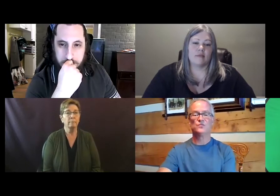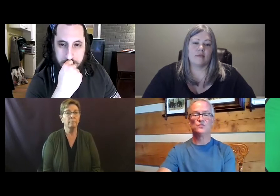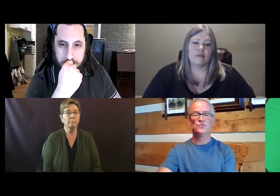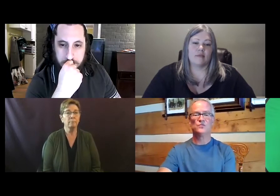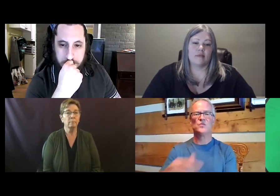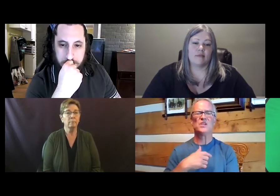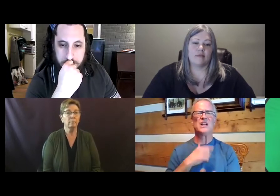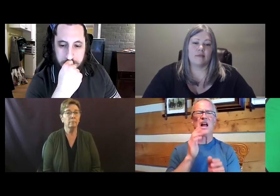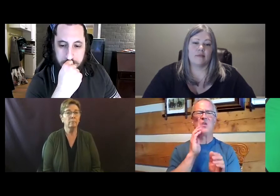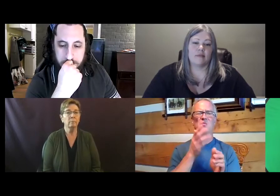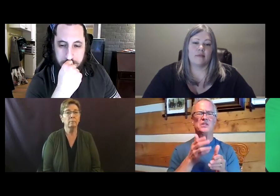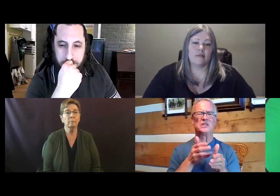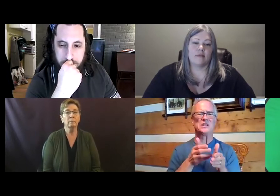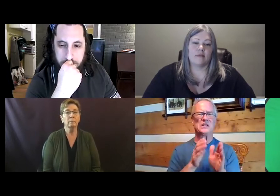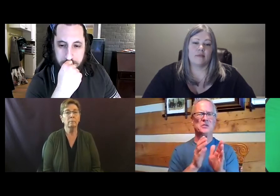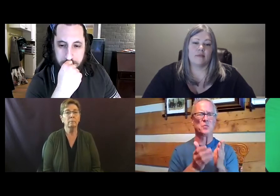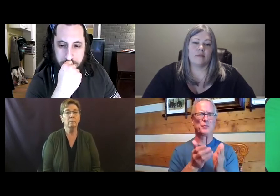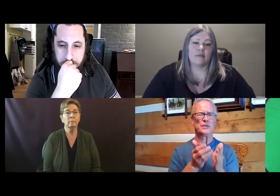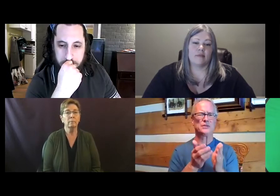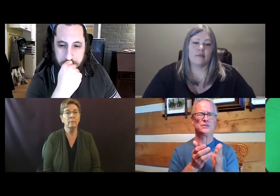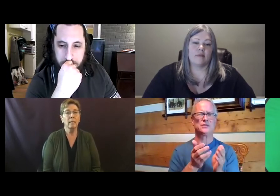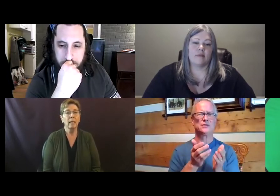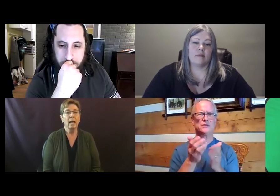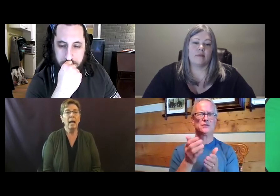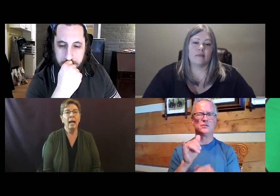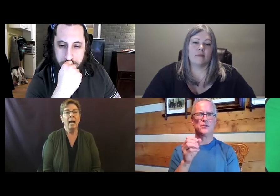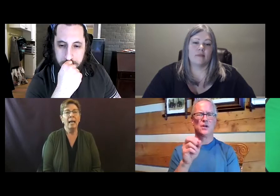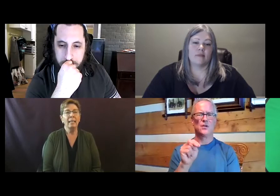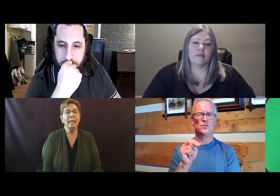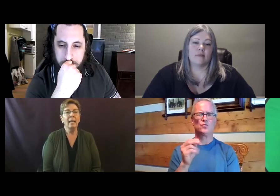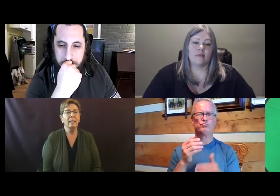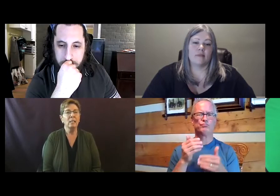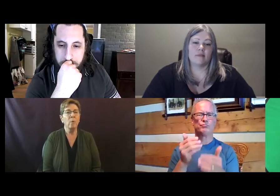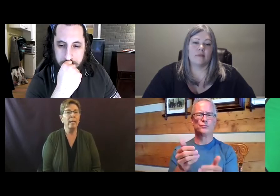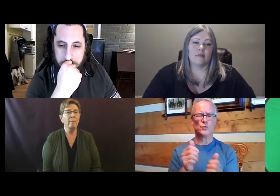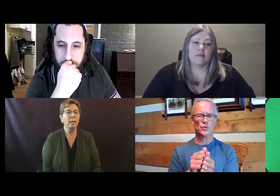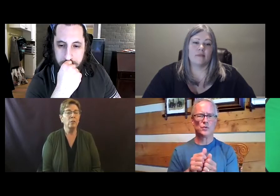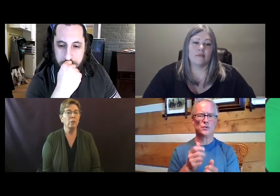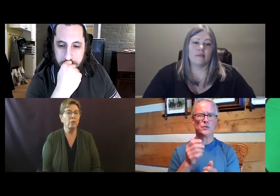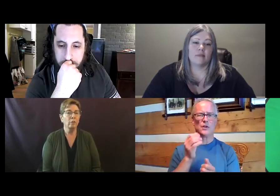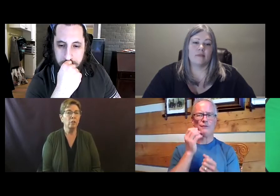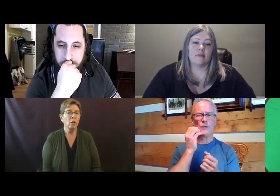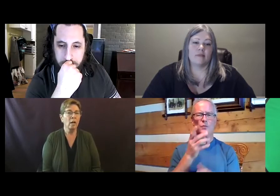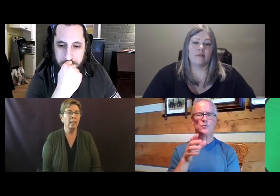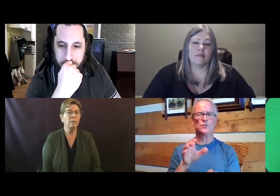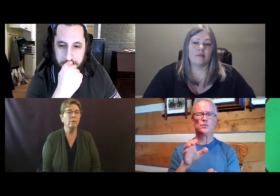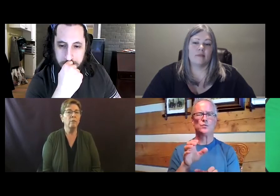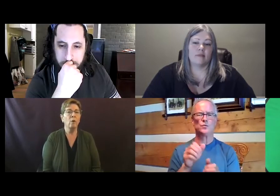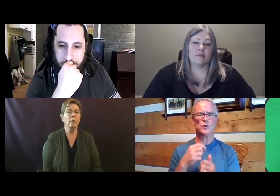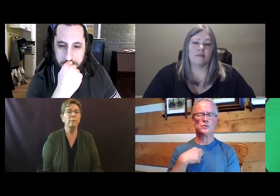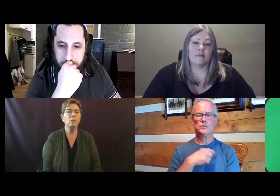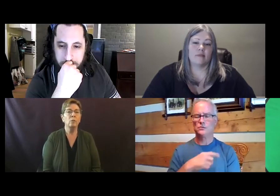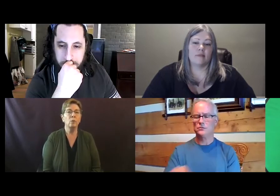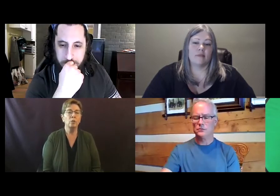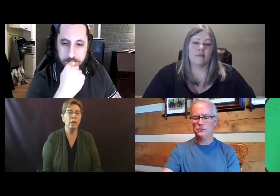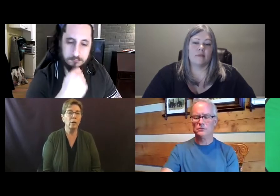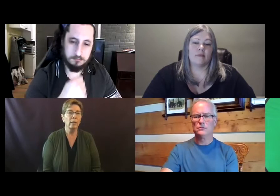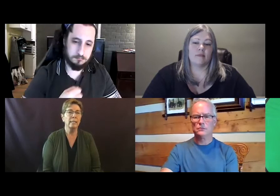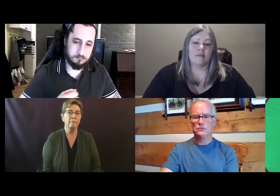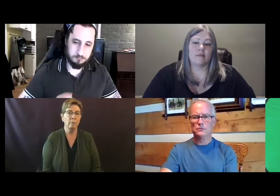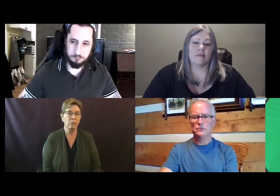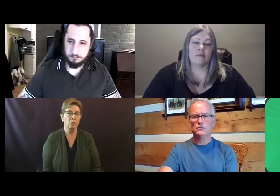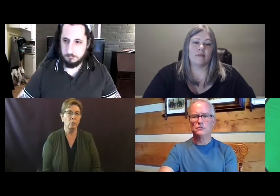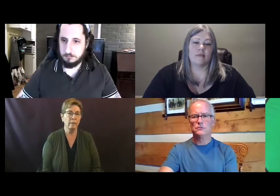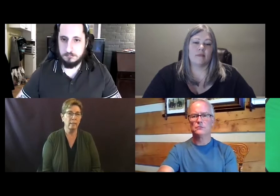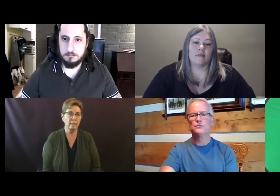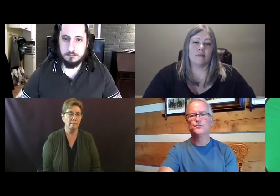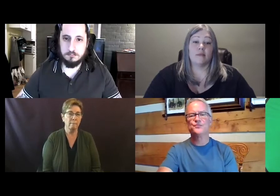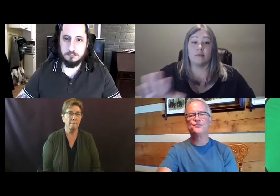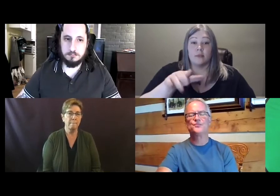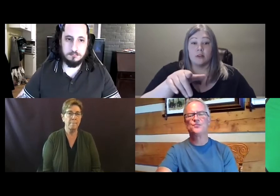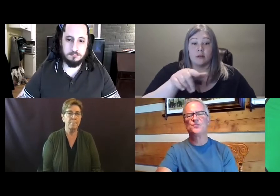I think at this point I might turn it over to Jon for him to share his information with